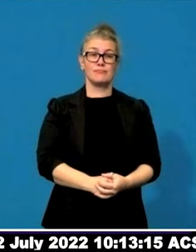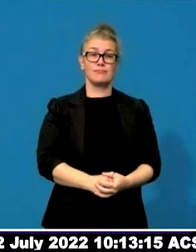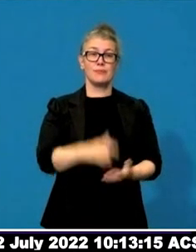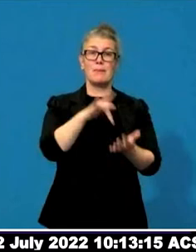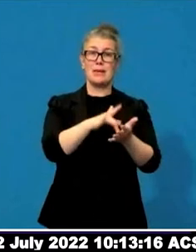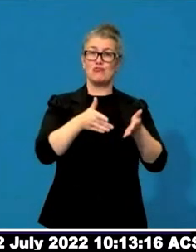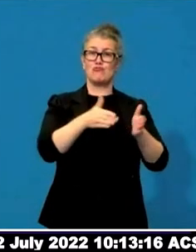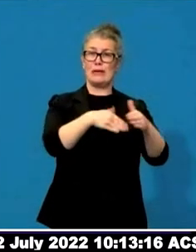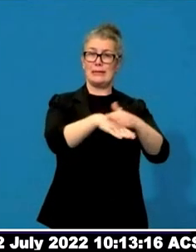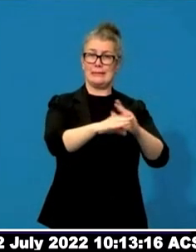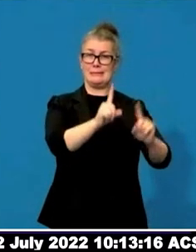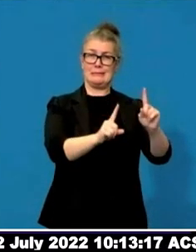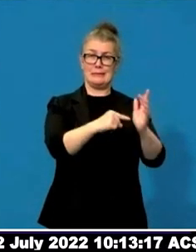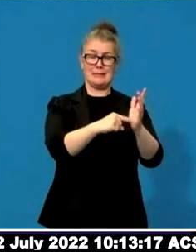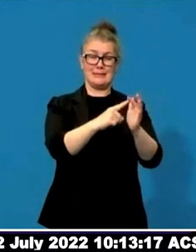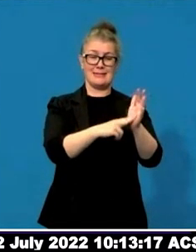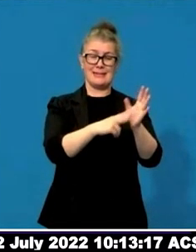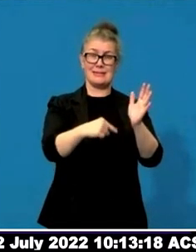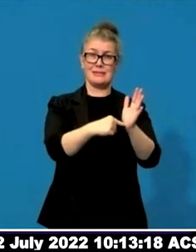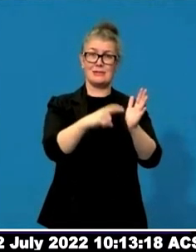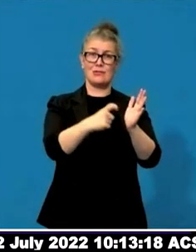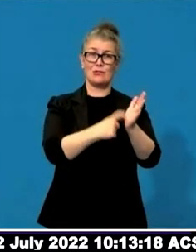And is it uneven?